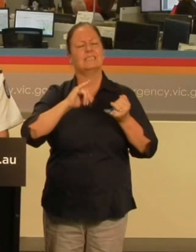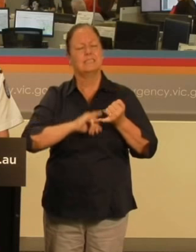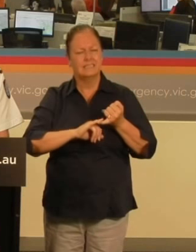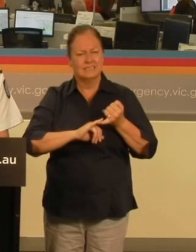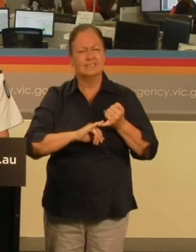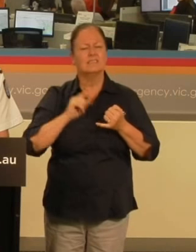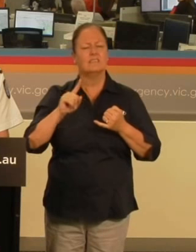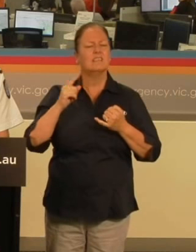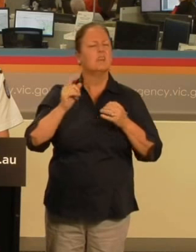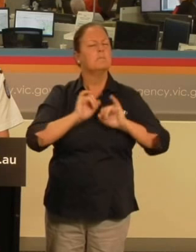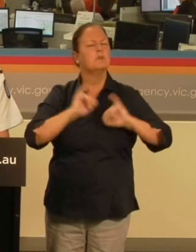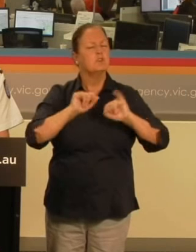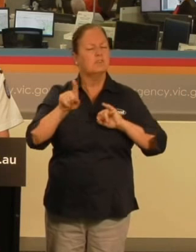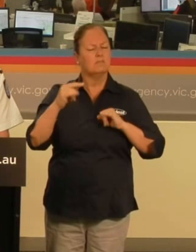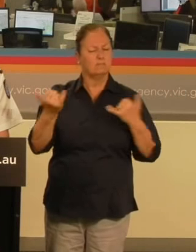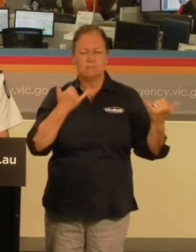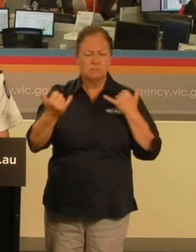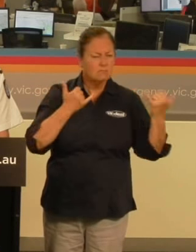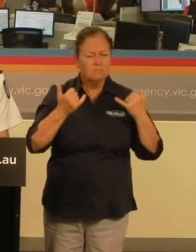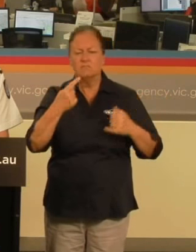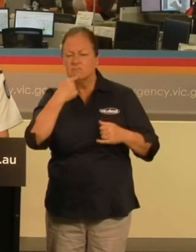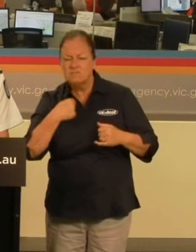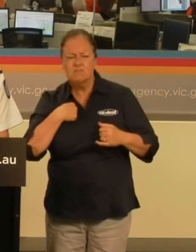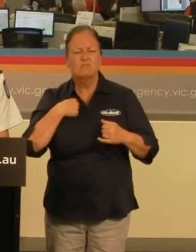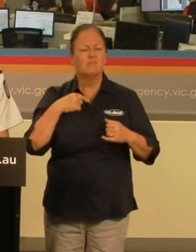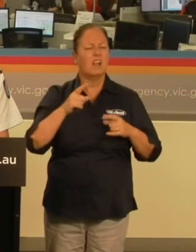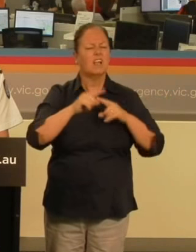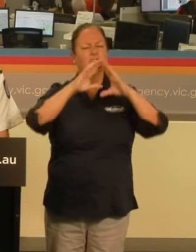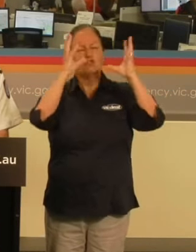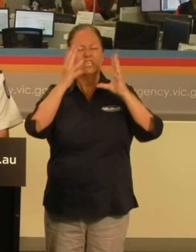trees down and people needing assistance with those and as a result there's been